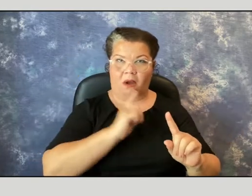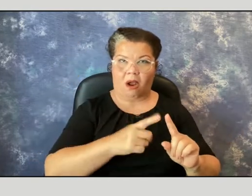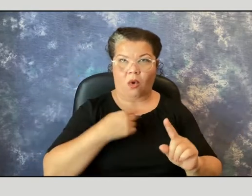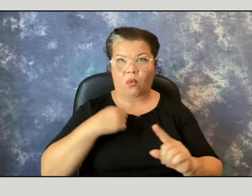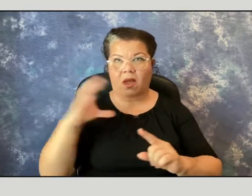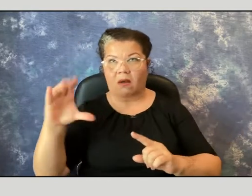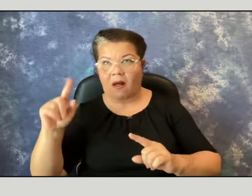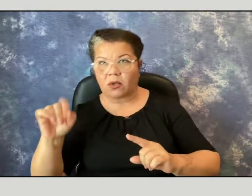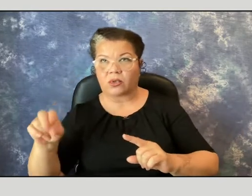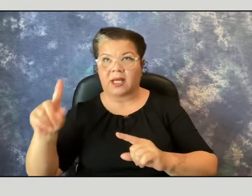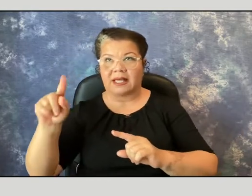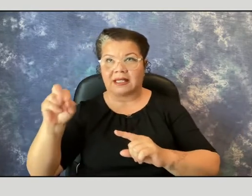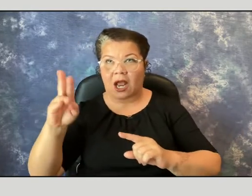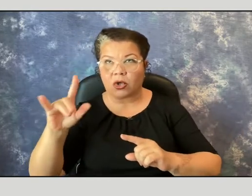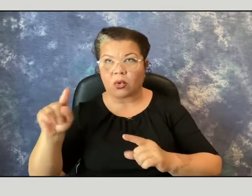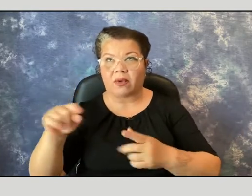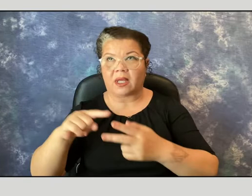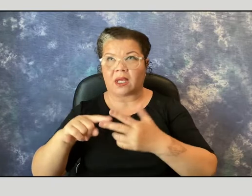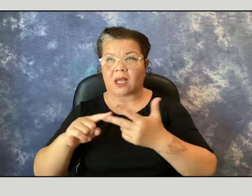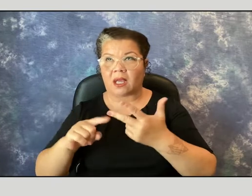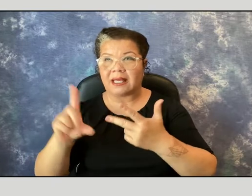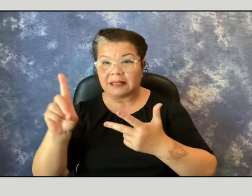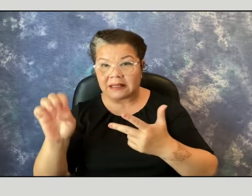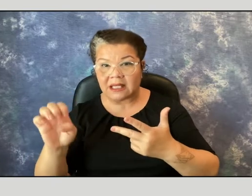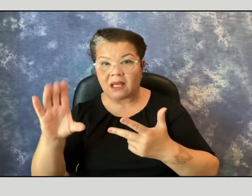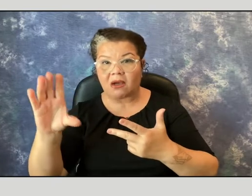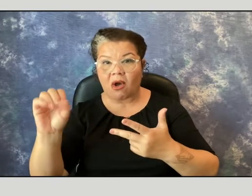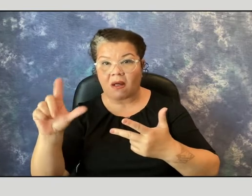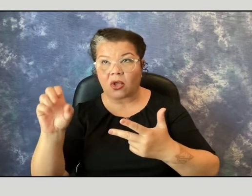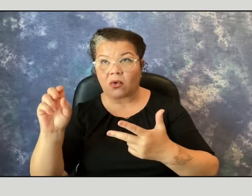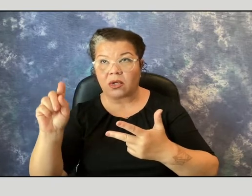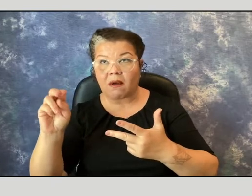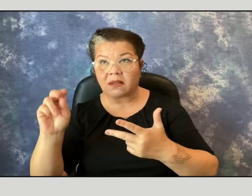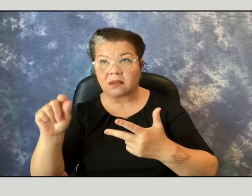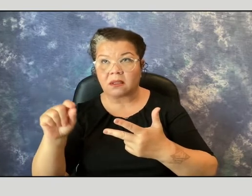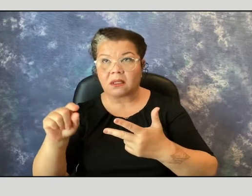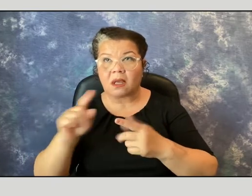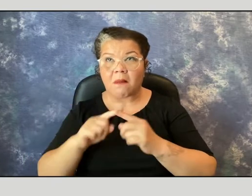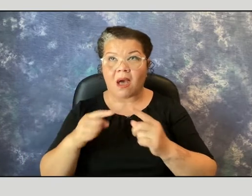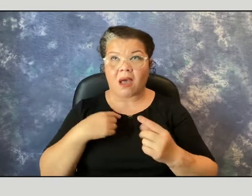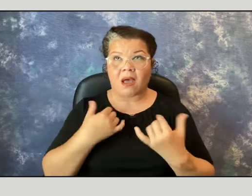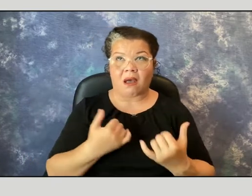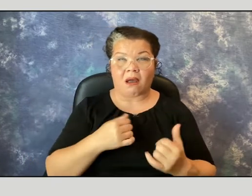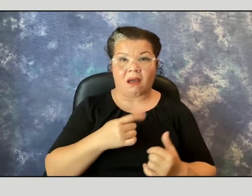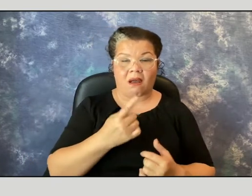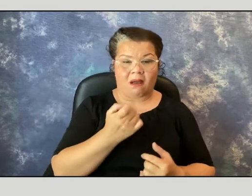are we decolonized or not, are we also a nation? And if so, what are the bounds of that nation?